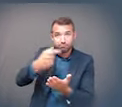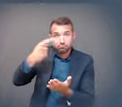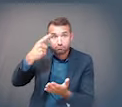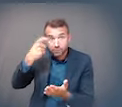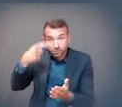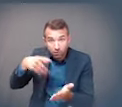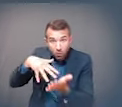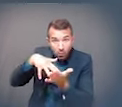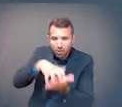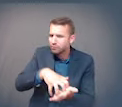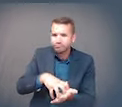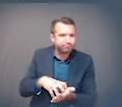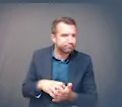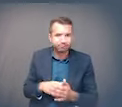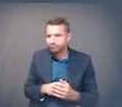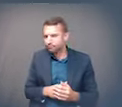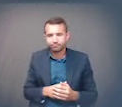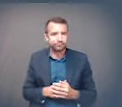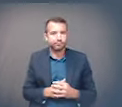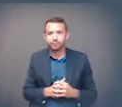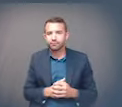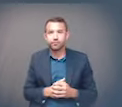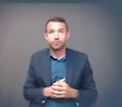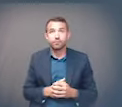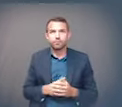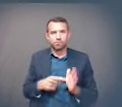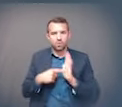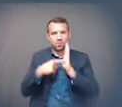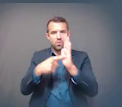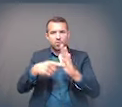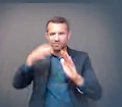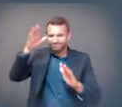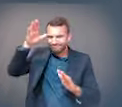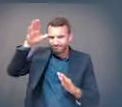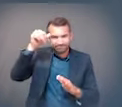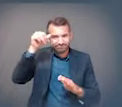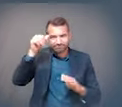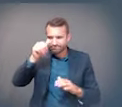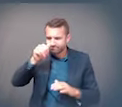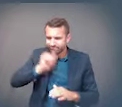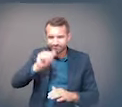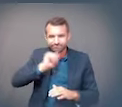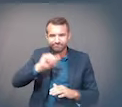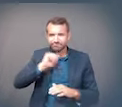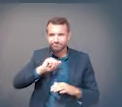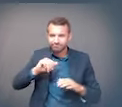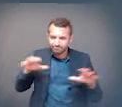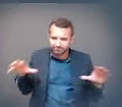of weakness, but instead, an indication of our determination, however